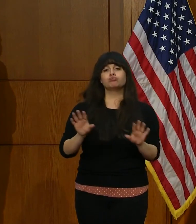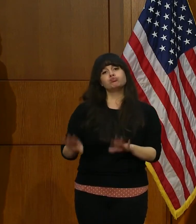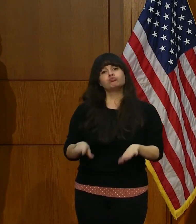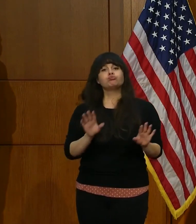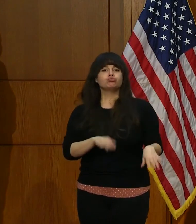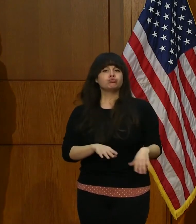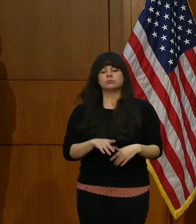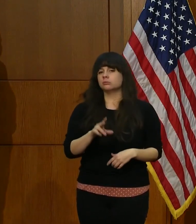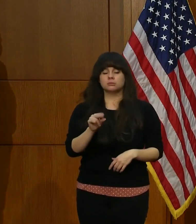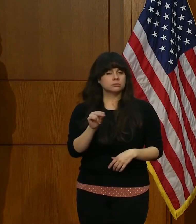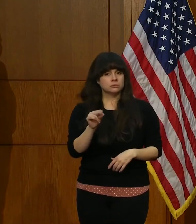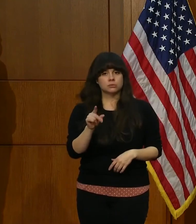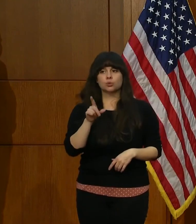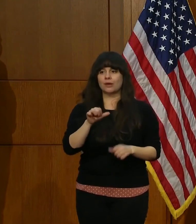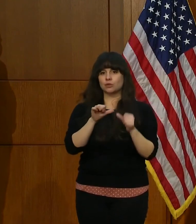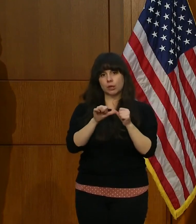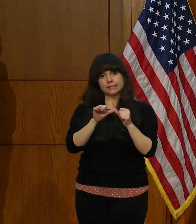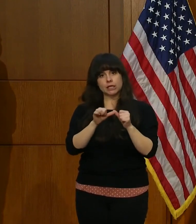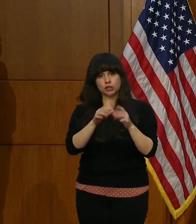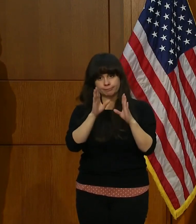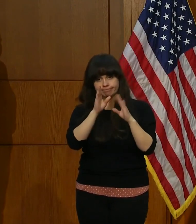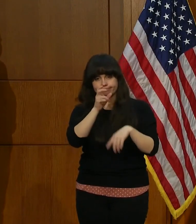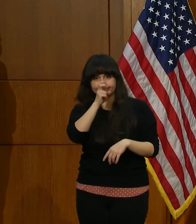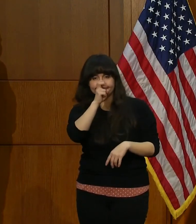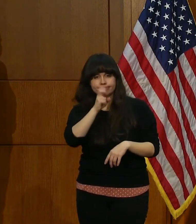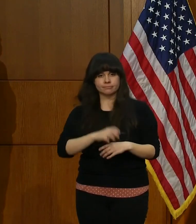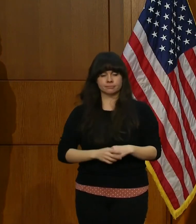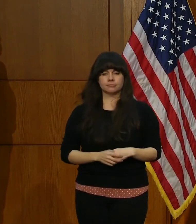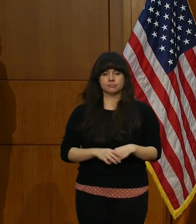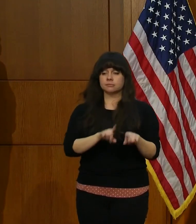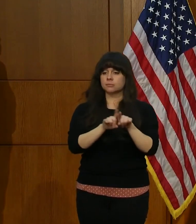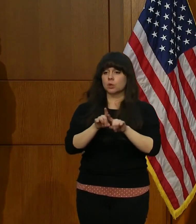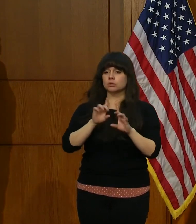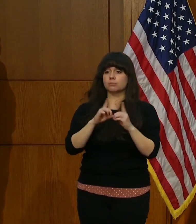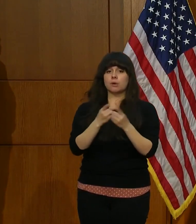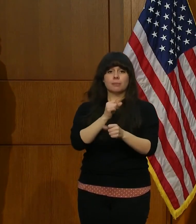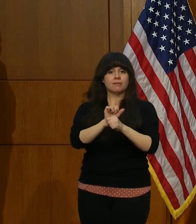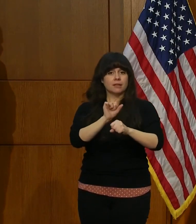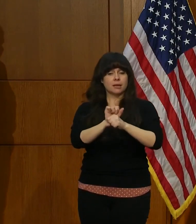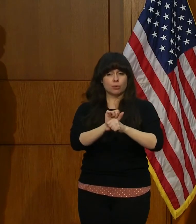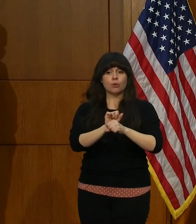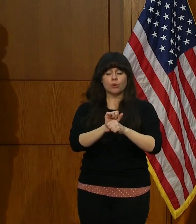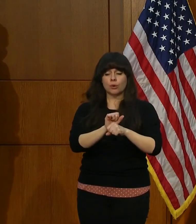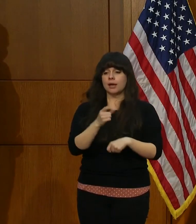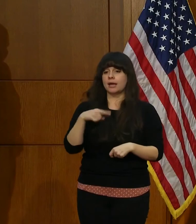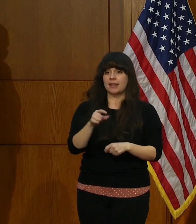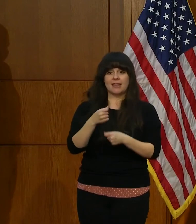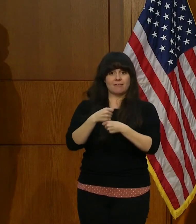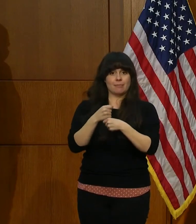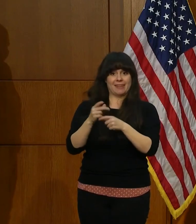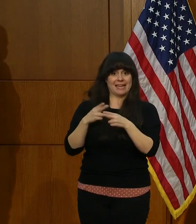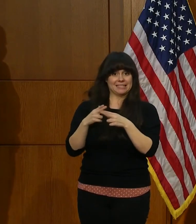THIS IS NO TIME TO LET DOWN OUR GUARD. I ALSO WANT YOU TO KNOW